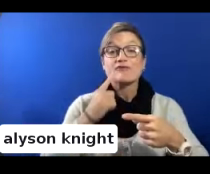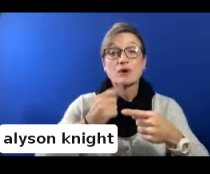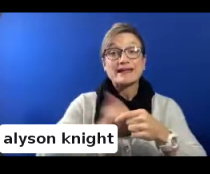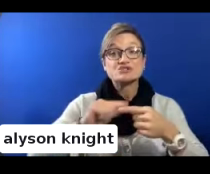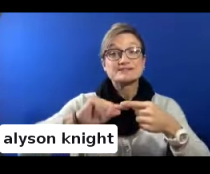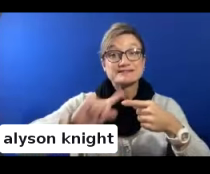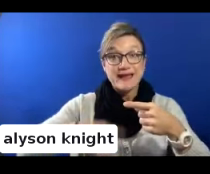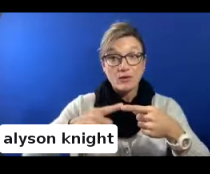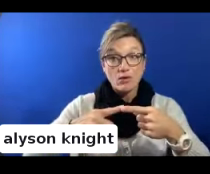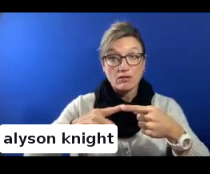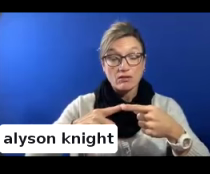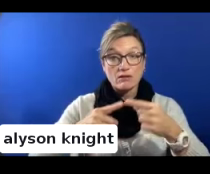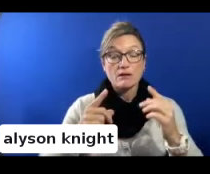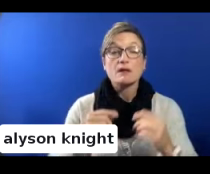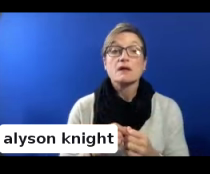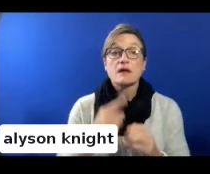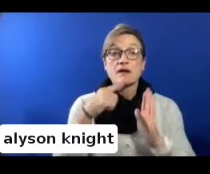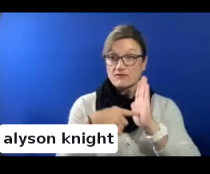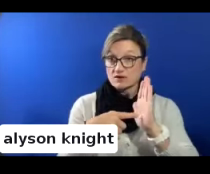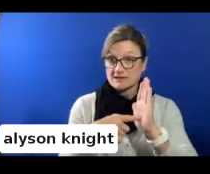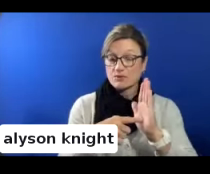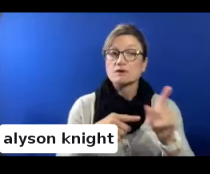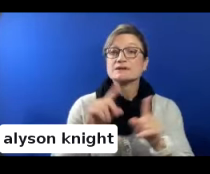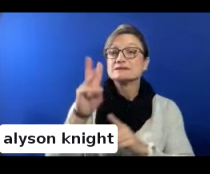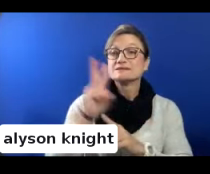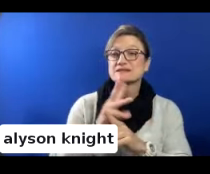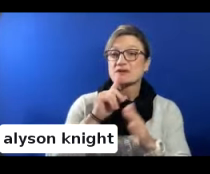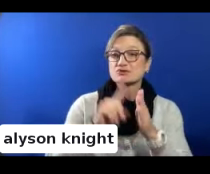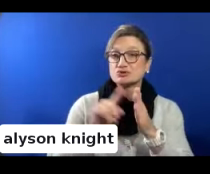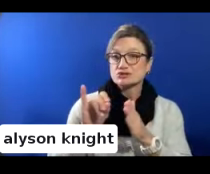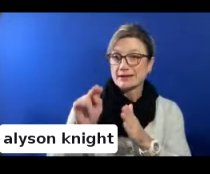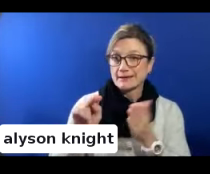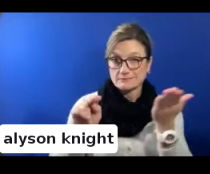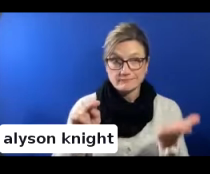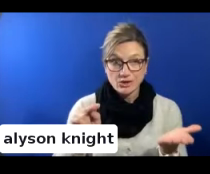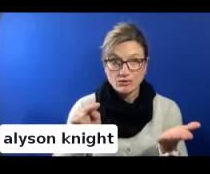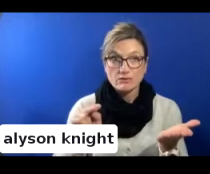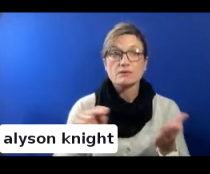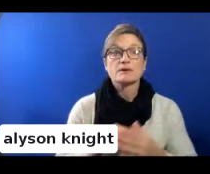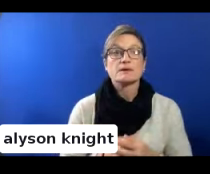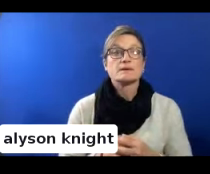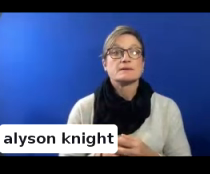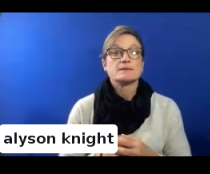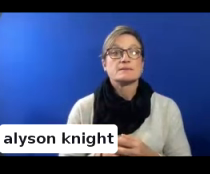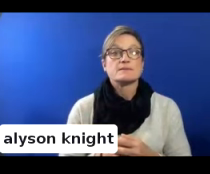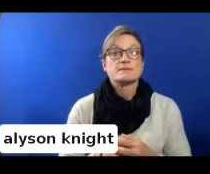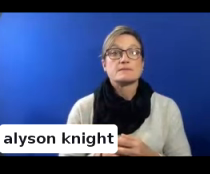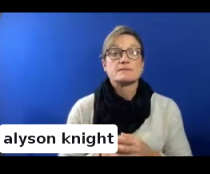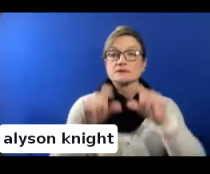This is an example of a 6-month check-in, as you will note right here on the subject line.